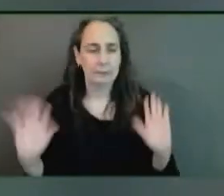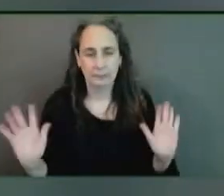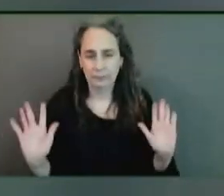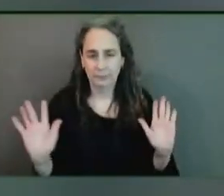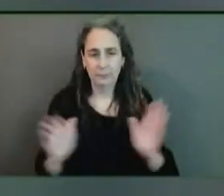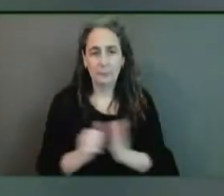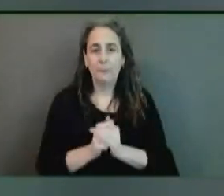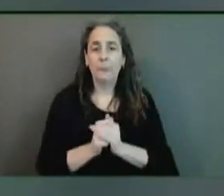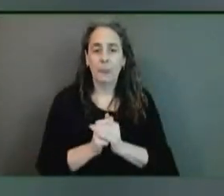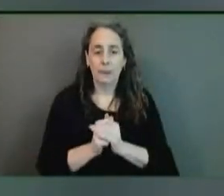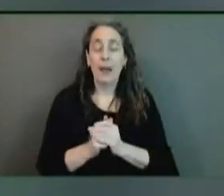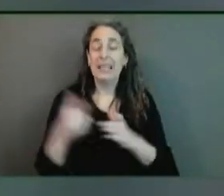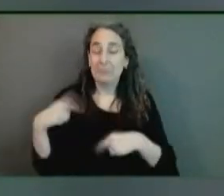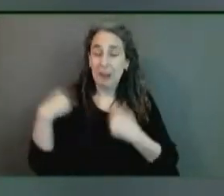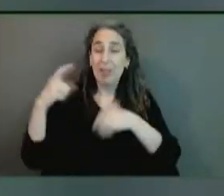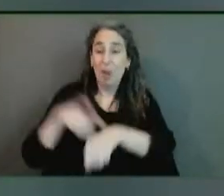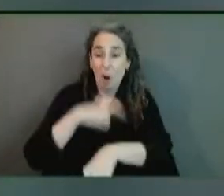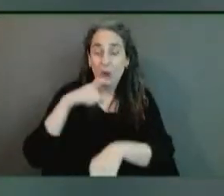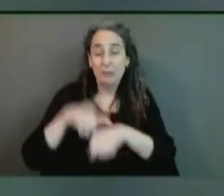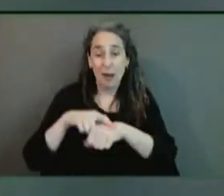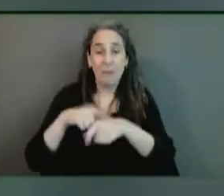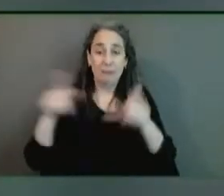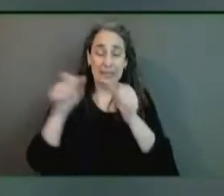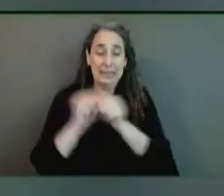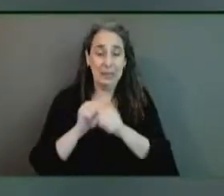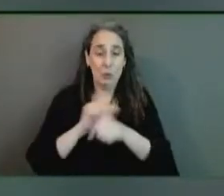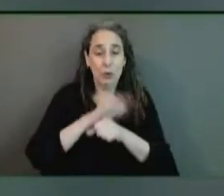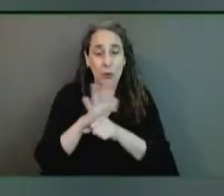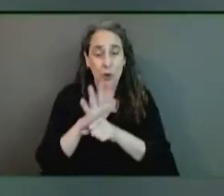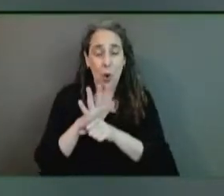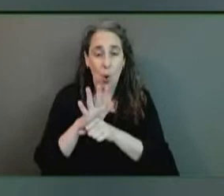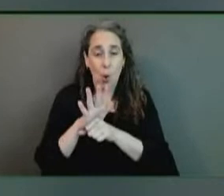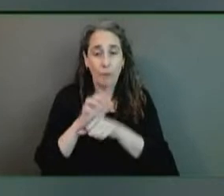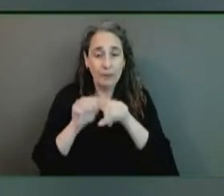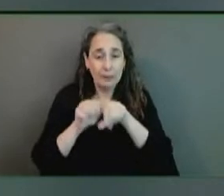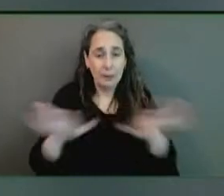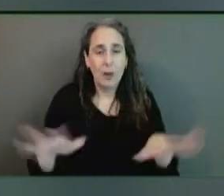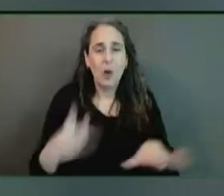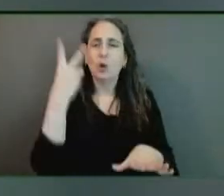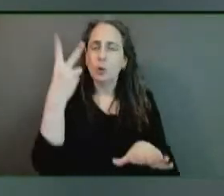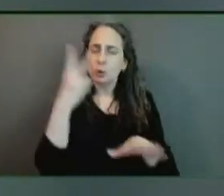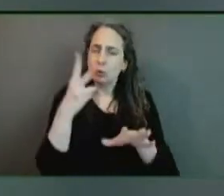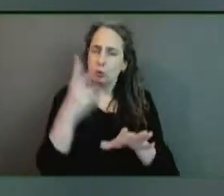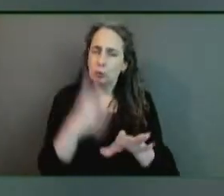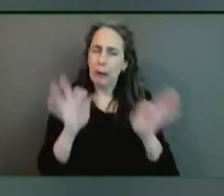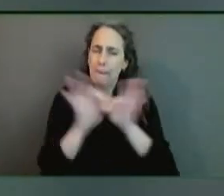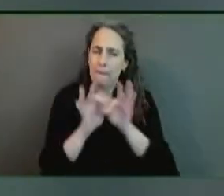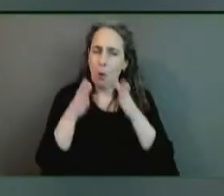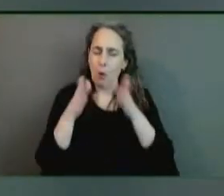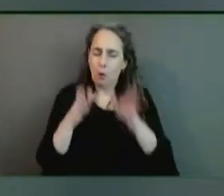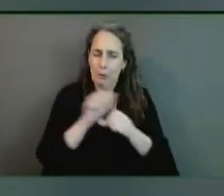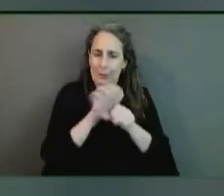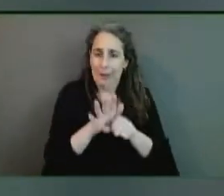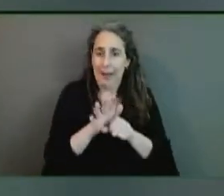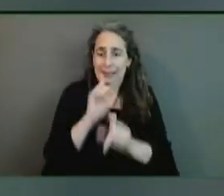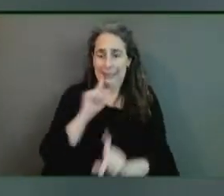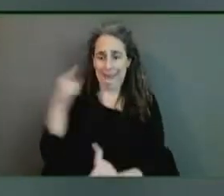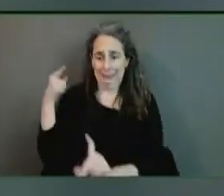confront the many challenges of the Covid 19 pandemic. And it's been a long time now. There are